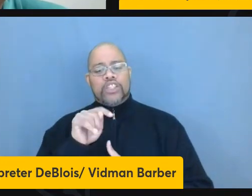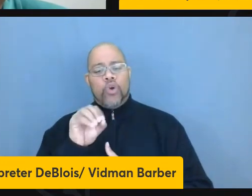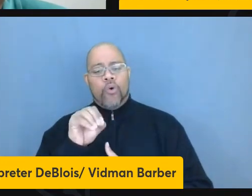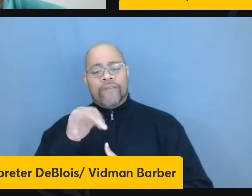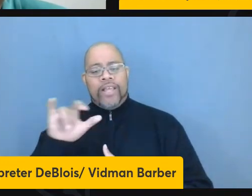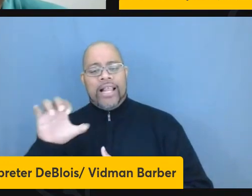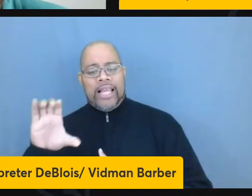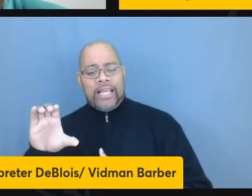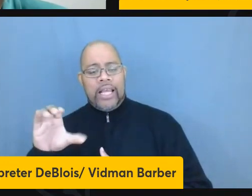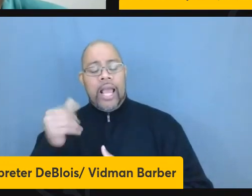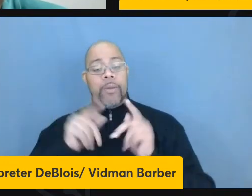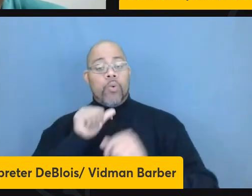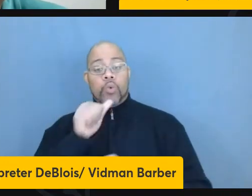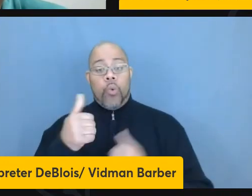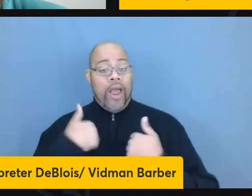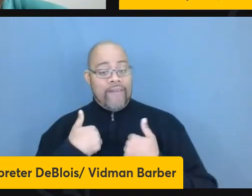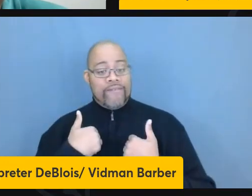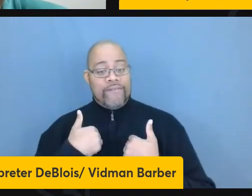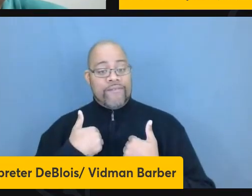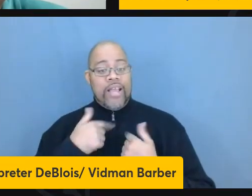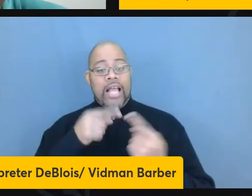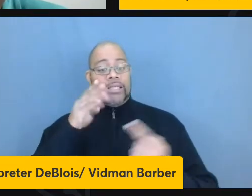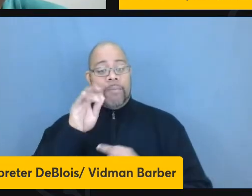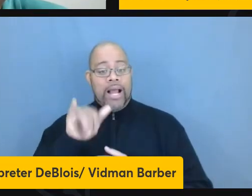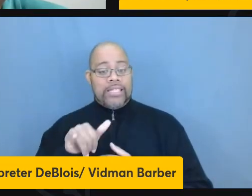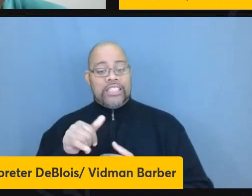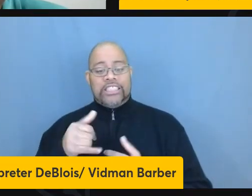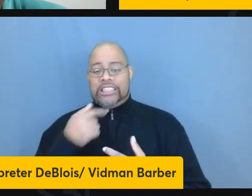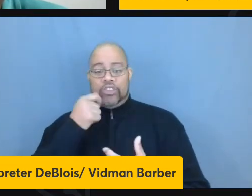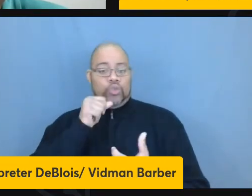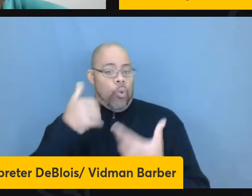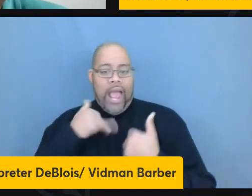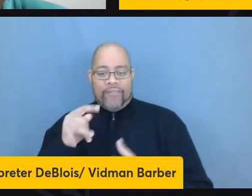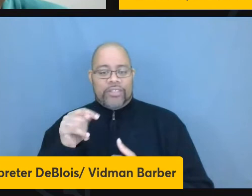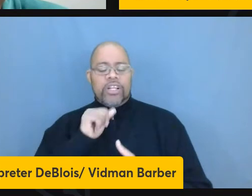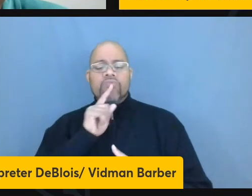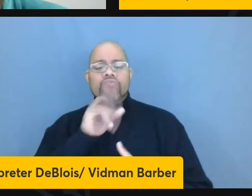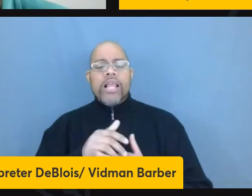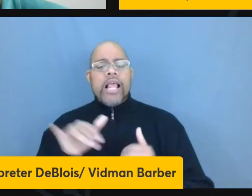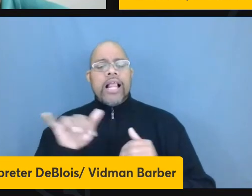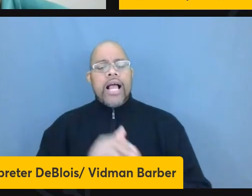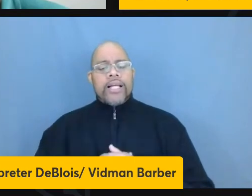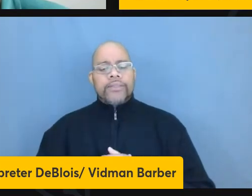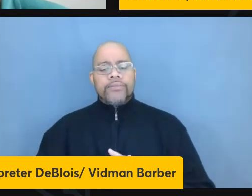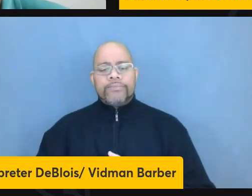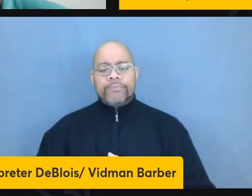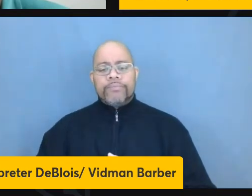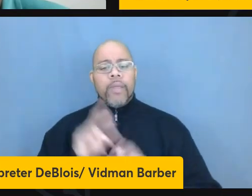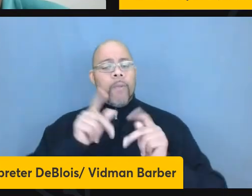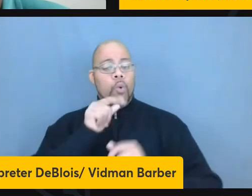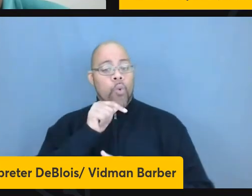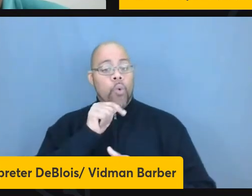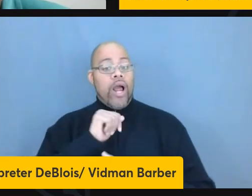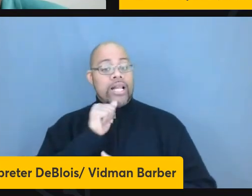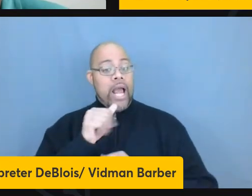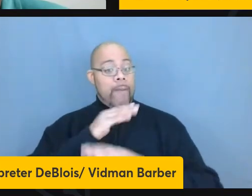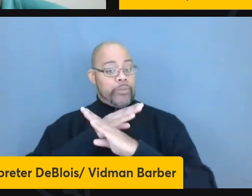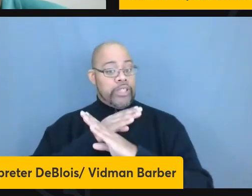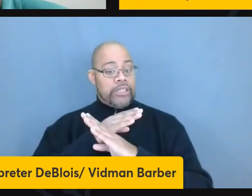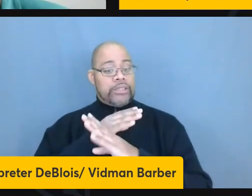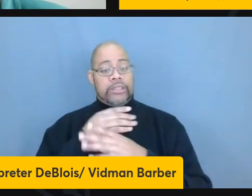people who don't have antibody just don't have it. So it wasn't really like the people who were not protected and making the